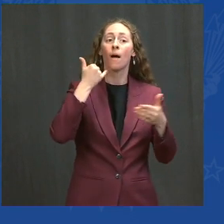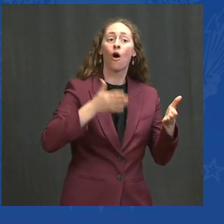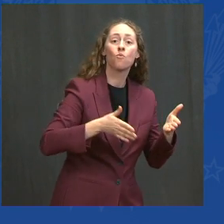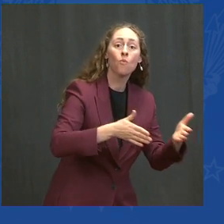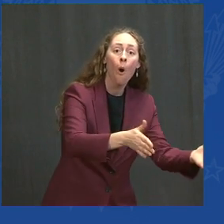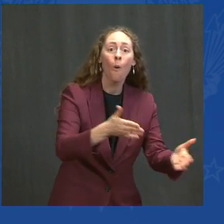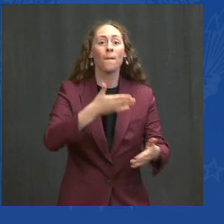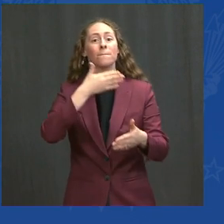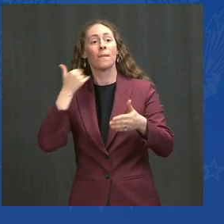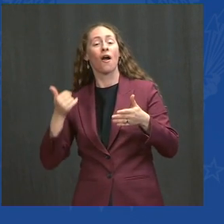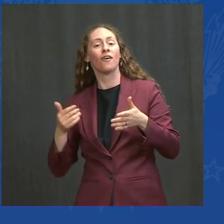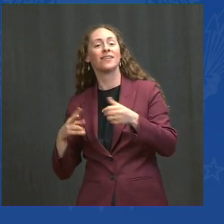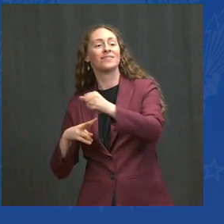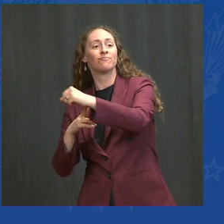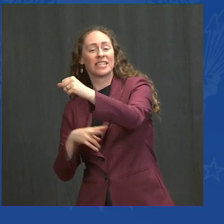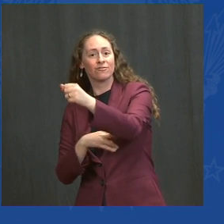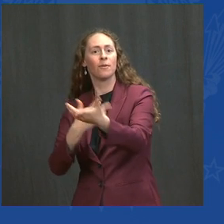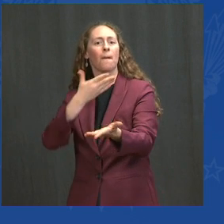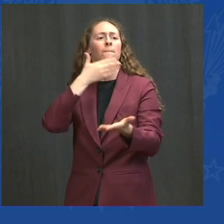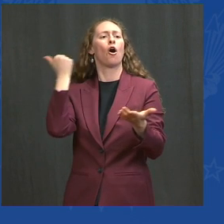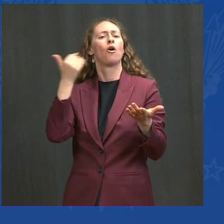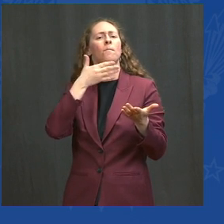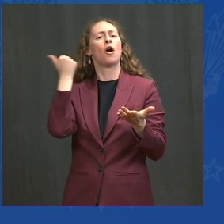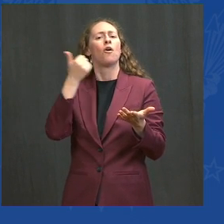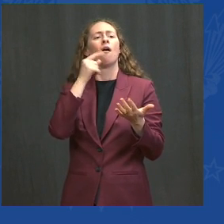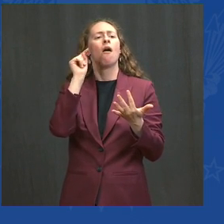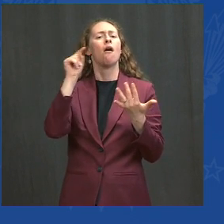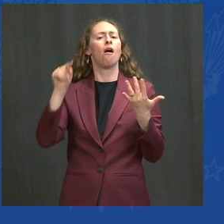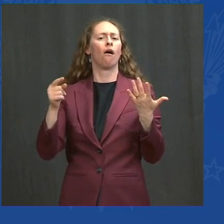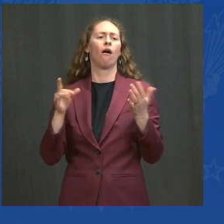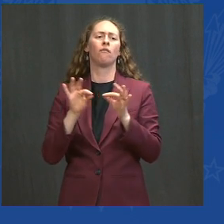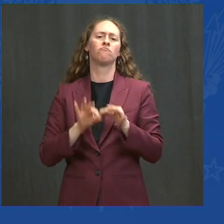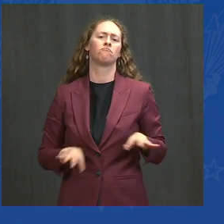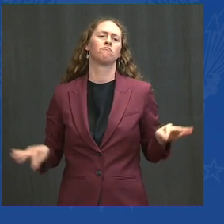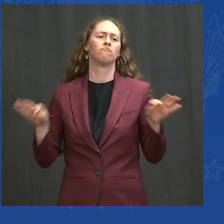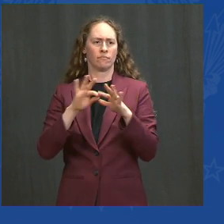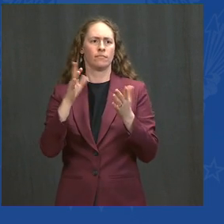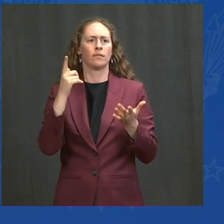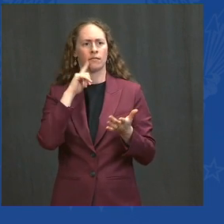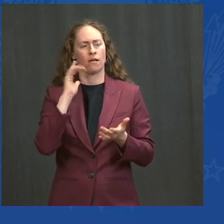These things are vital to the success of our city, our state and our country.